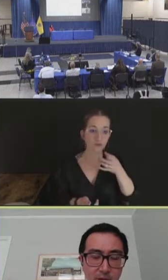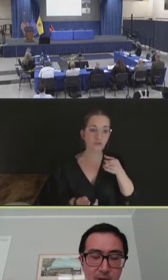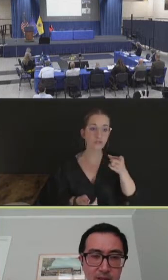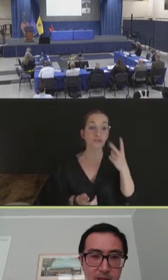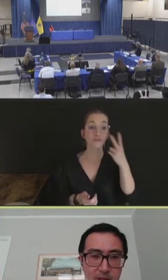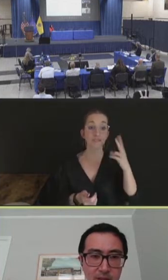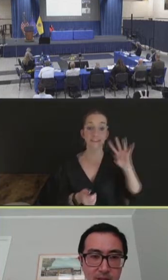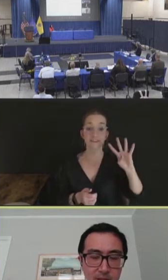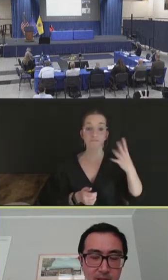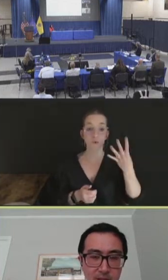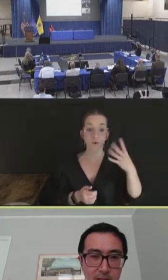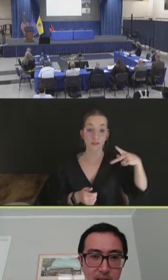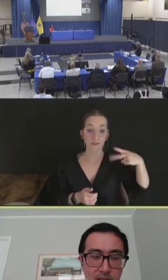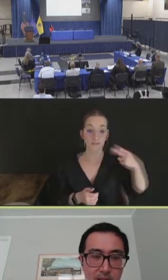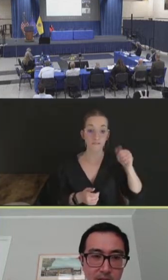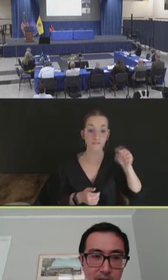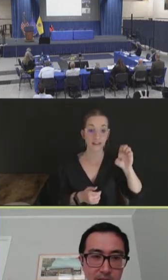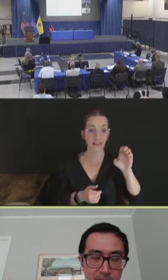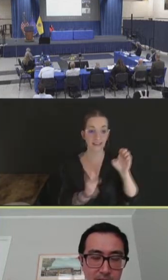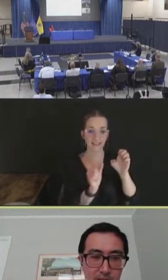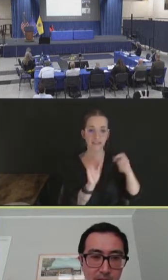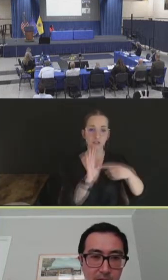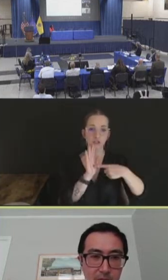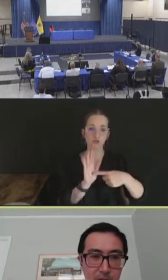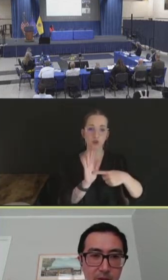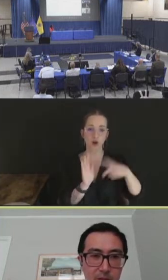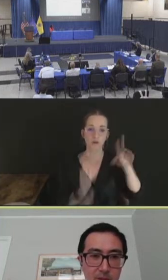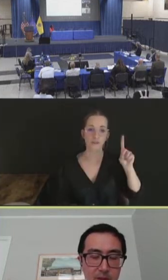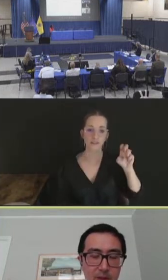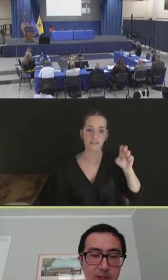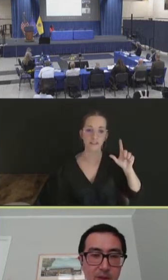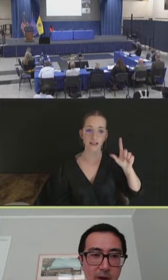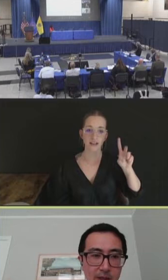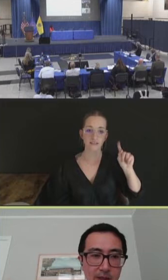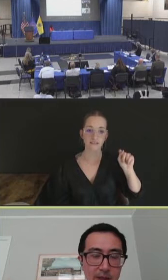of course, leading to the Delta surge. You can see a noticeable disparity.